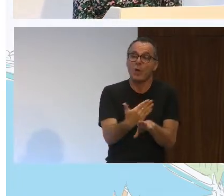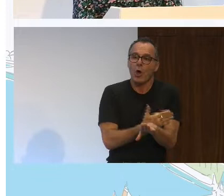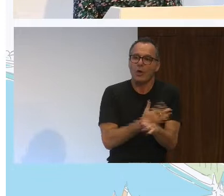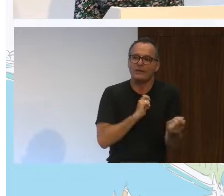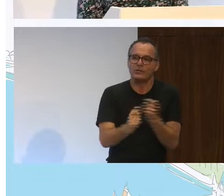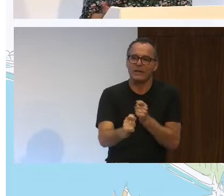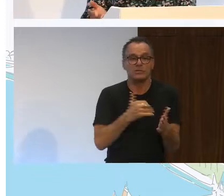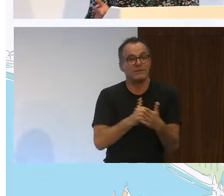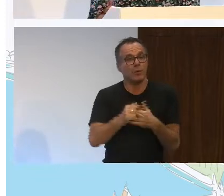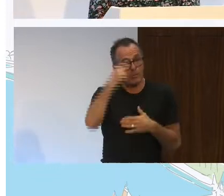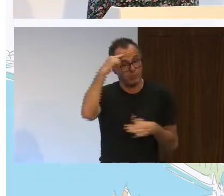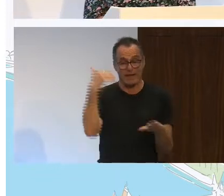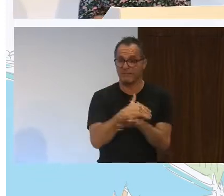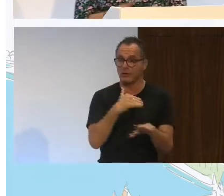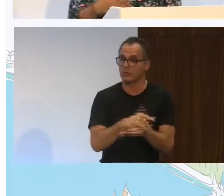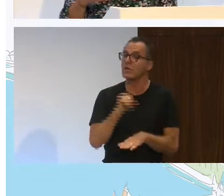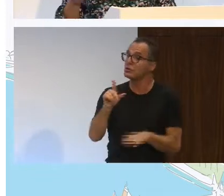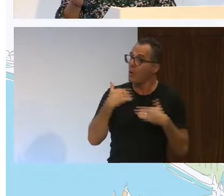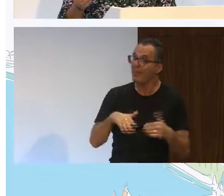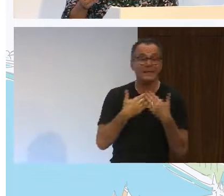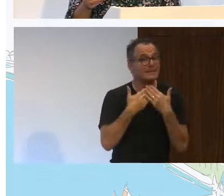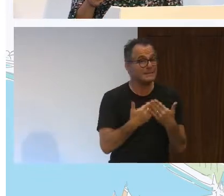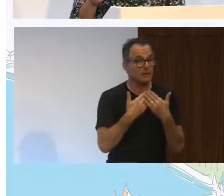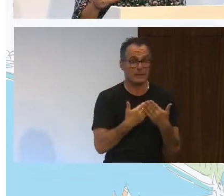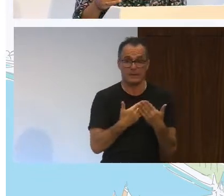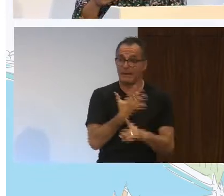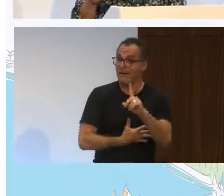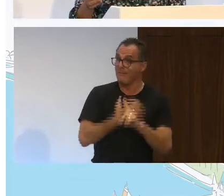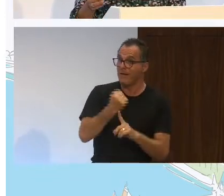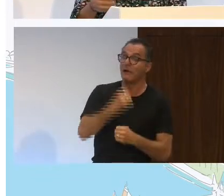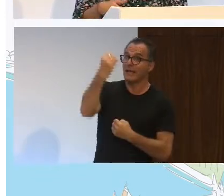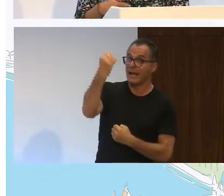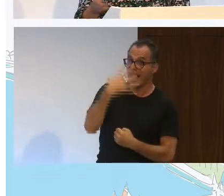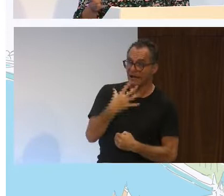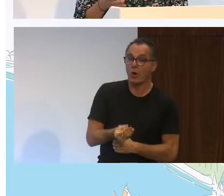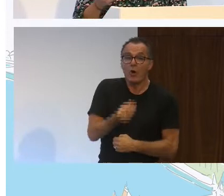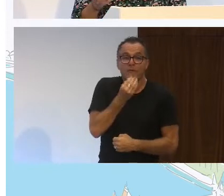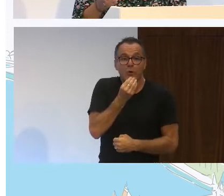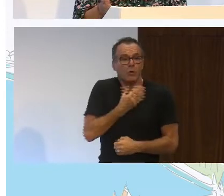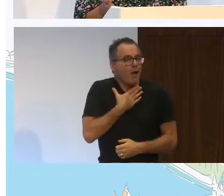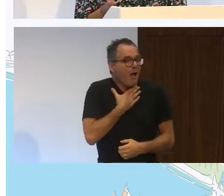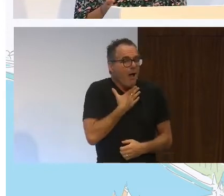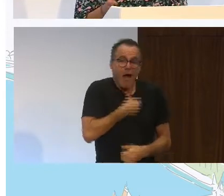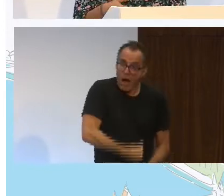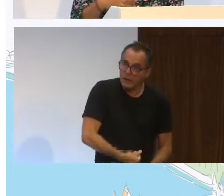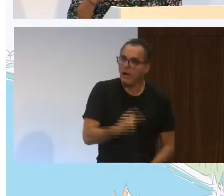So we looked at this in a study and found that for light food and hunger and skipping meals, there was this association with people